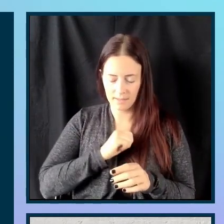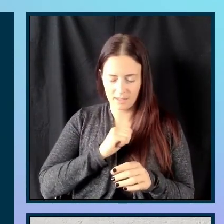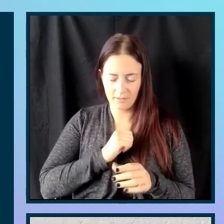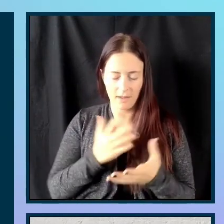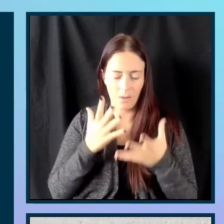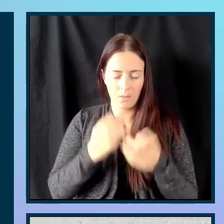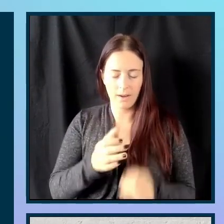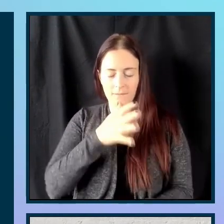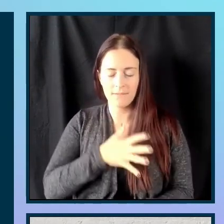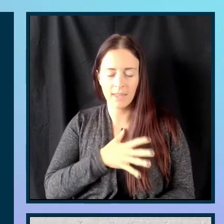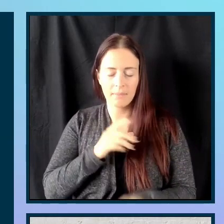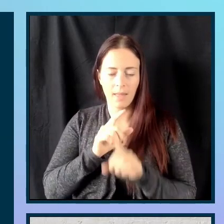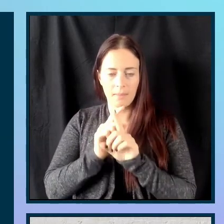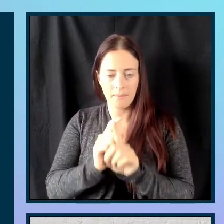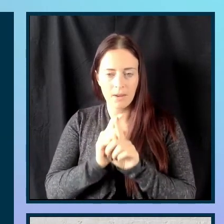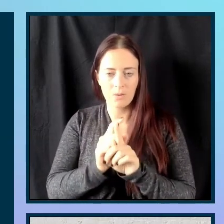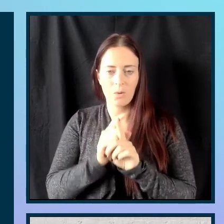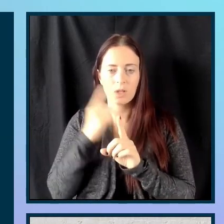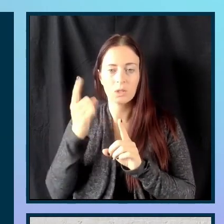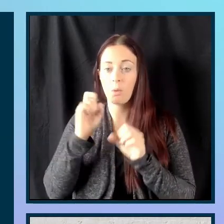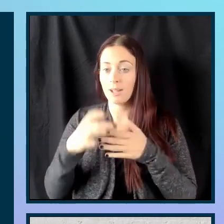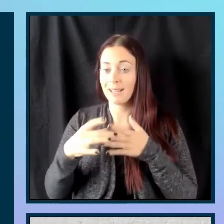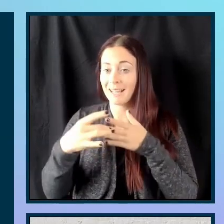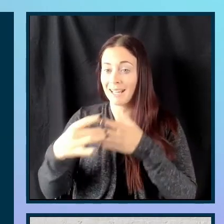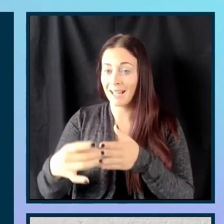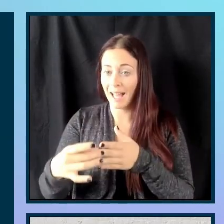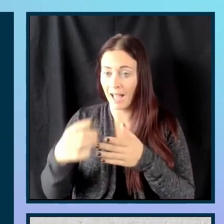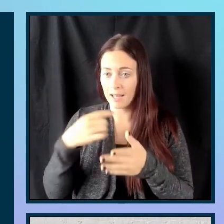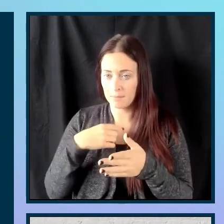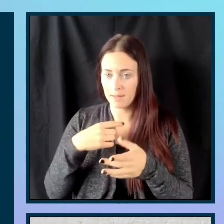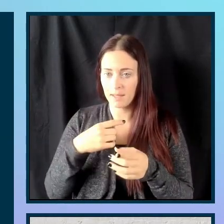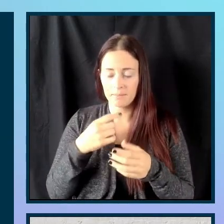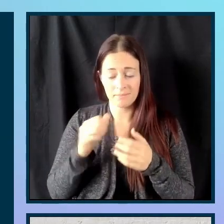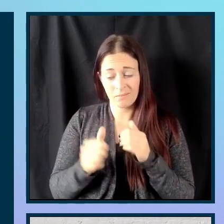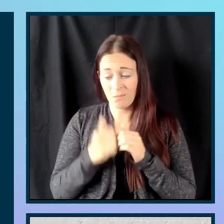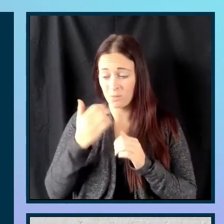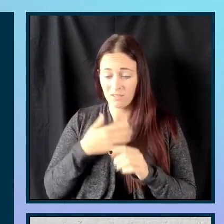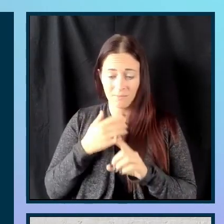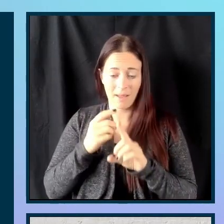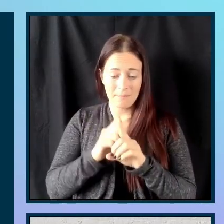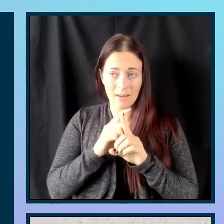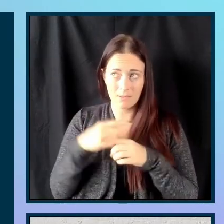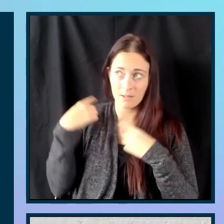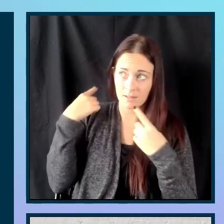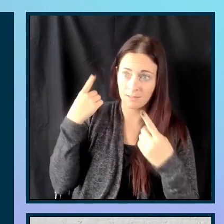Since most of my mentors in my life have been men, I wasn't sure who this would be, or they would show up,